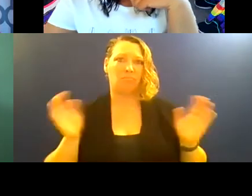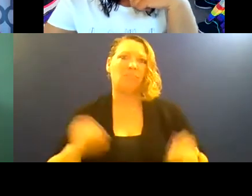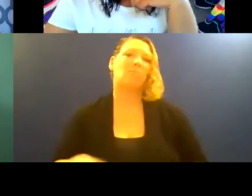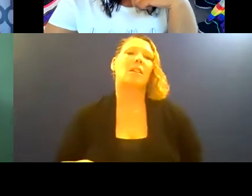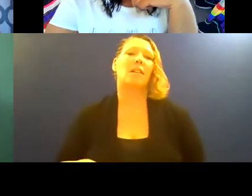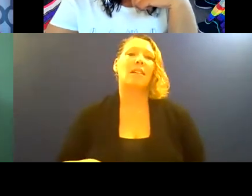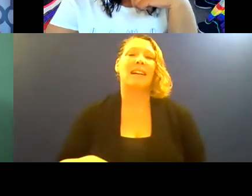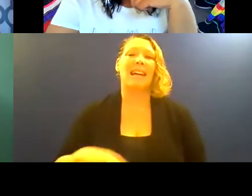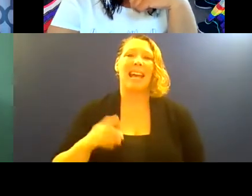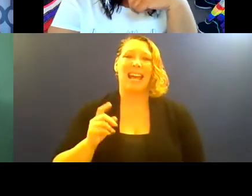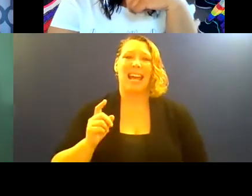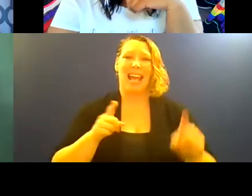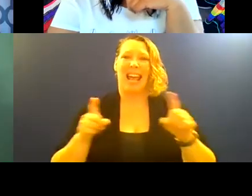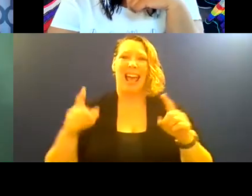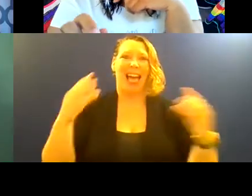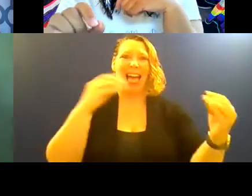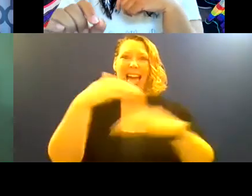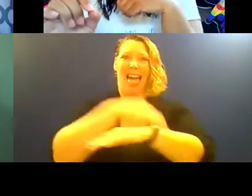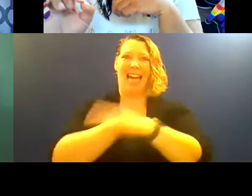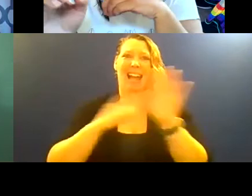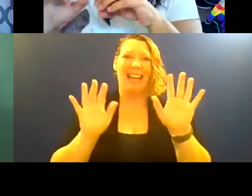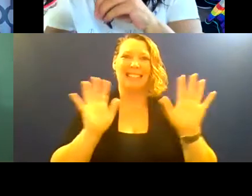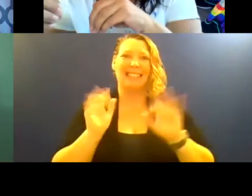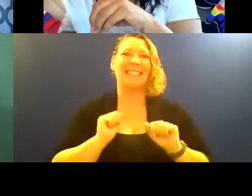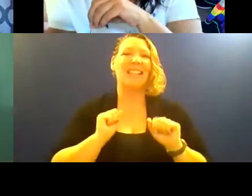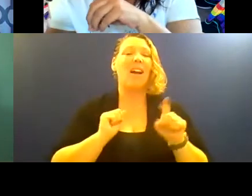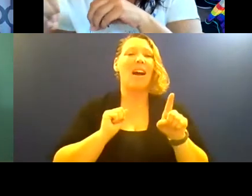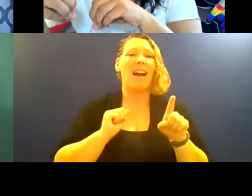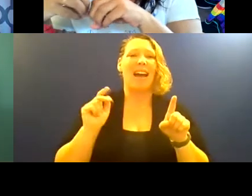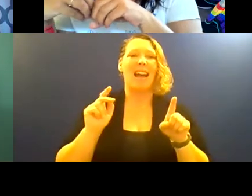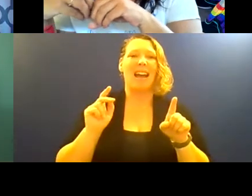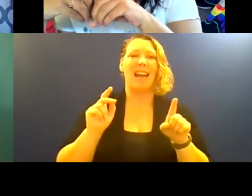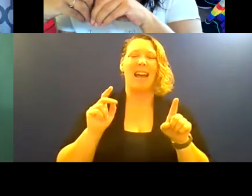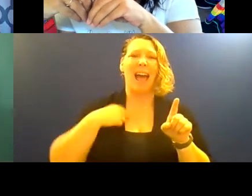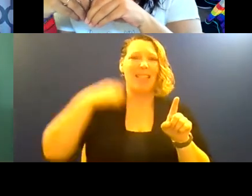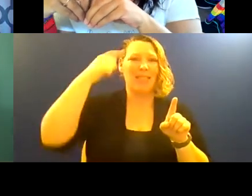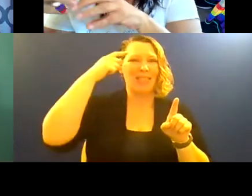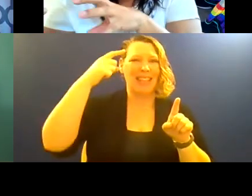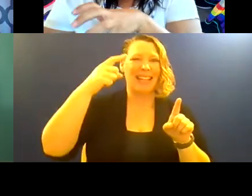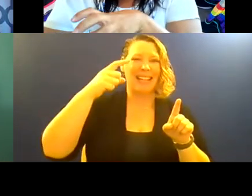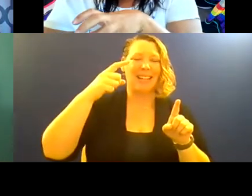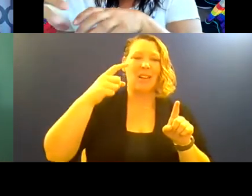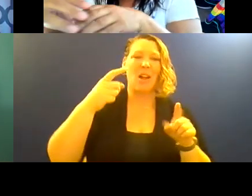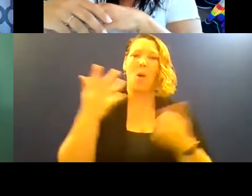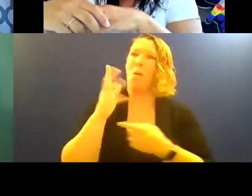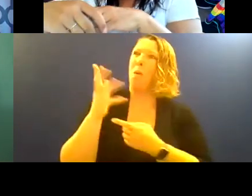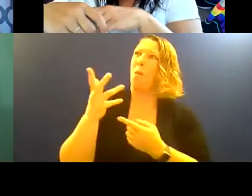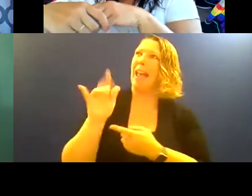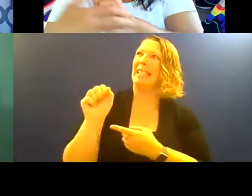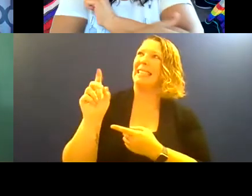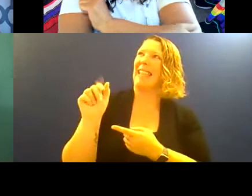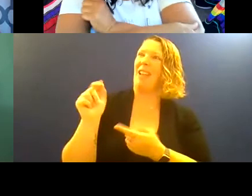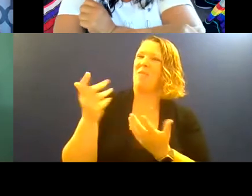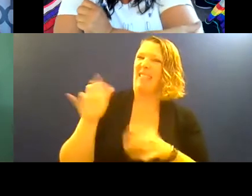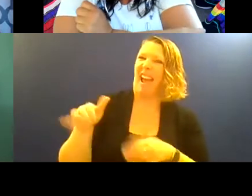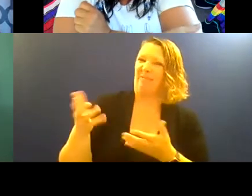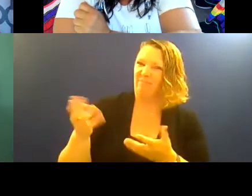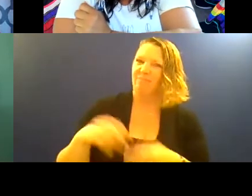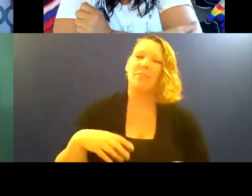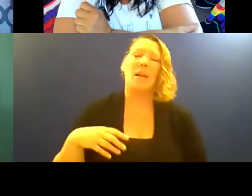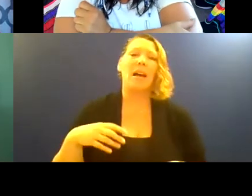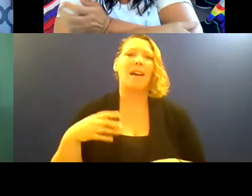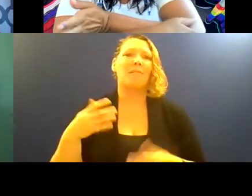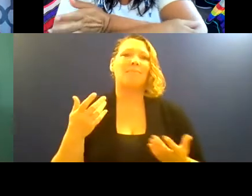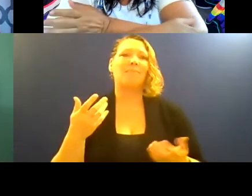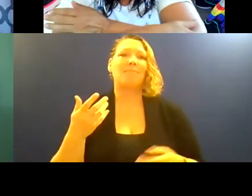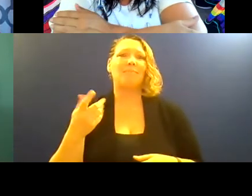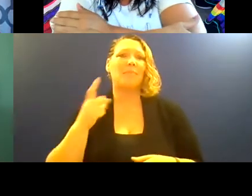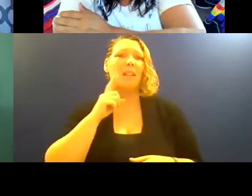Kelly: I just want to add to that real quickly, because I think of what it is data, you know, and you know I'm trained,